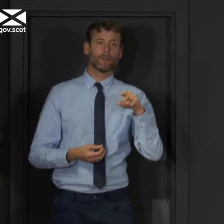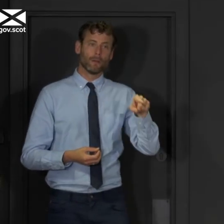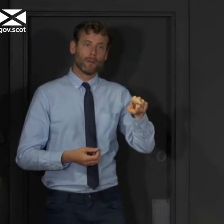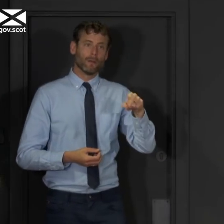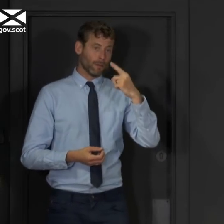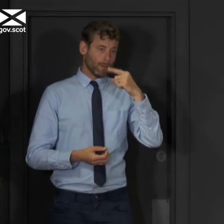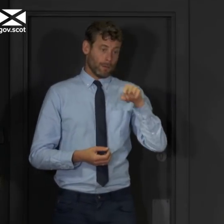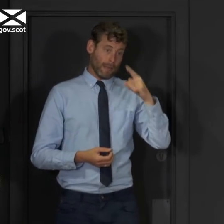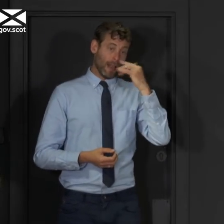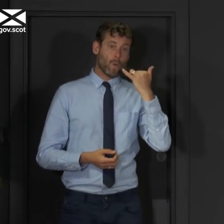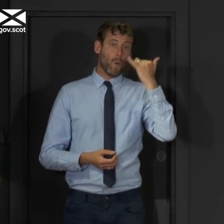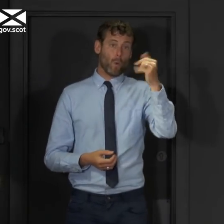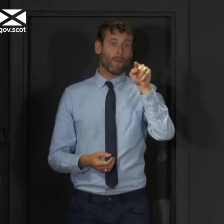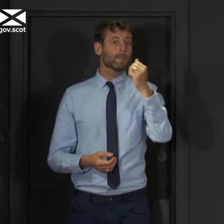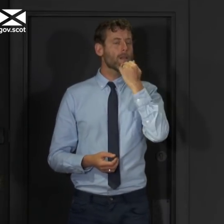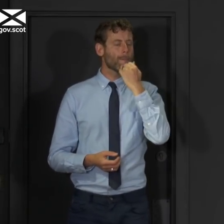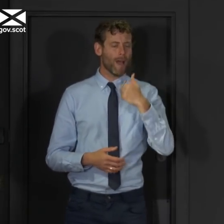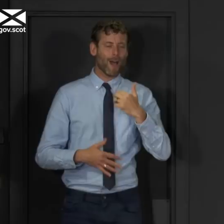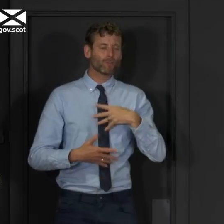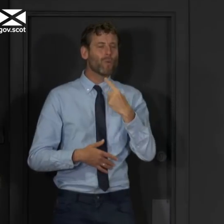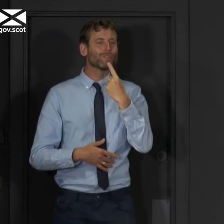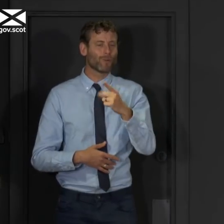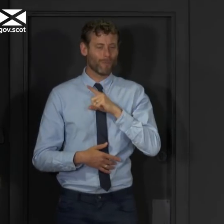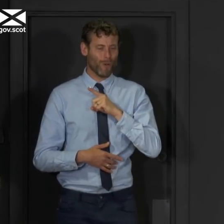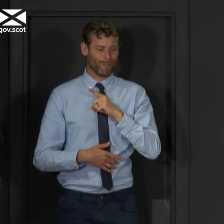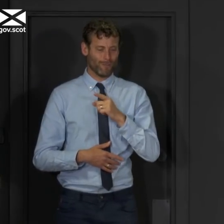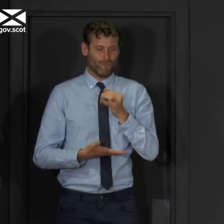Government twitter account this afternoon, just to remind people that there is help for